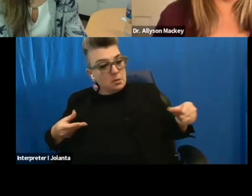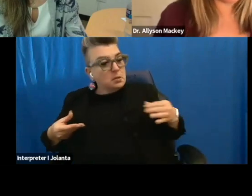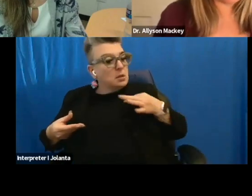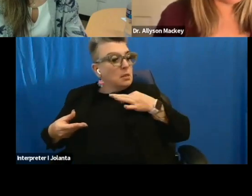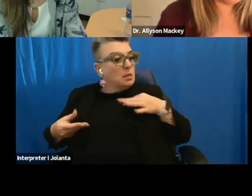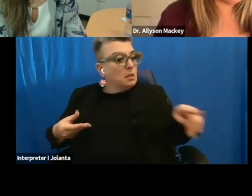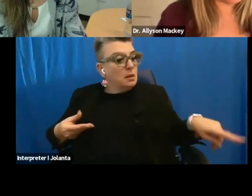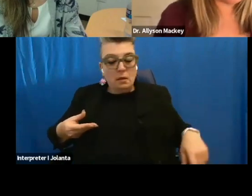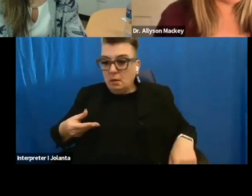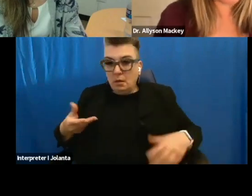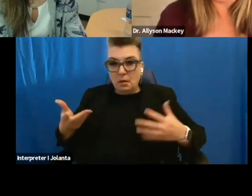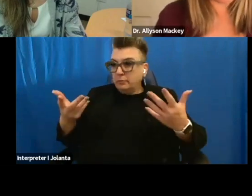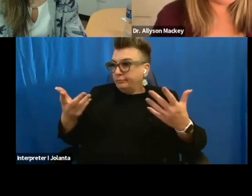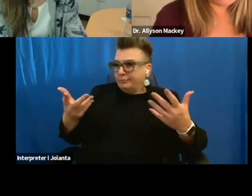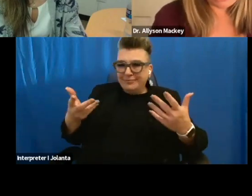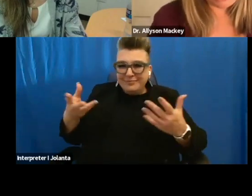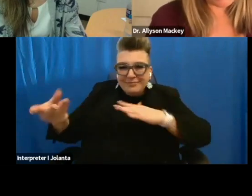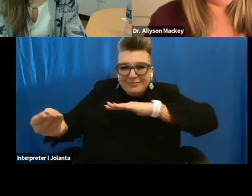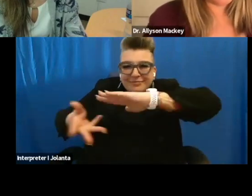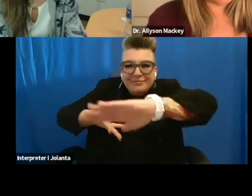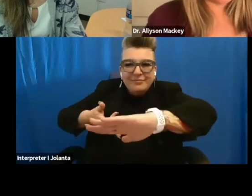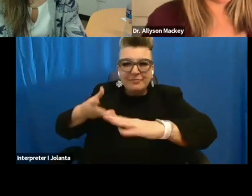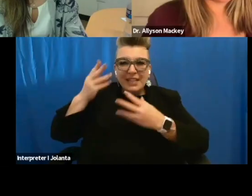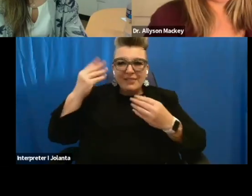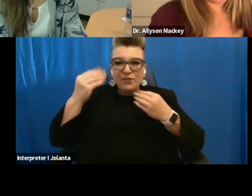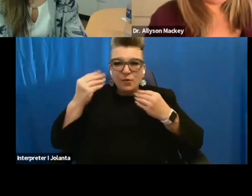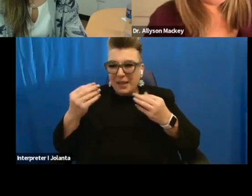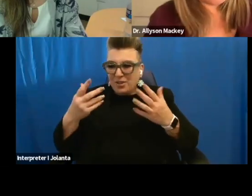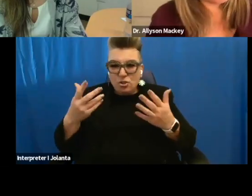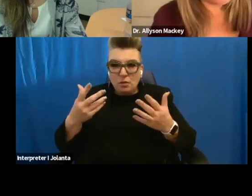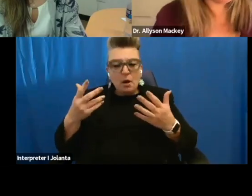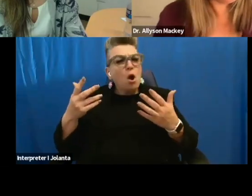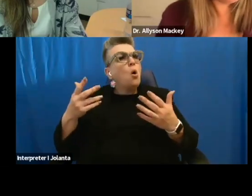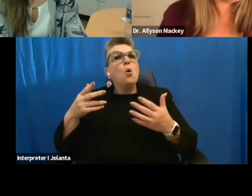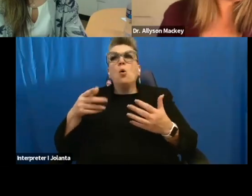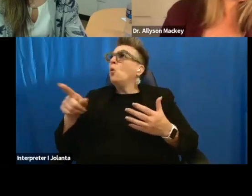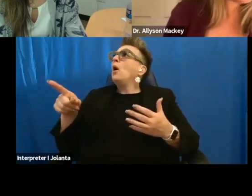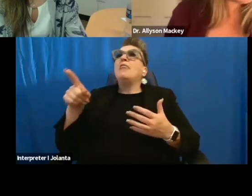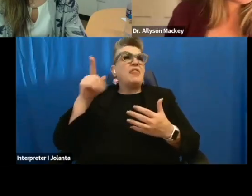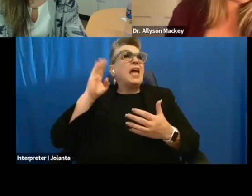to be too hard for him or that somebody might help and so the adaptive thing for him to do is to give